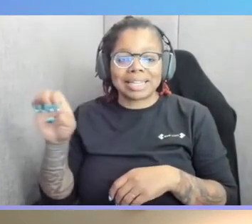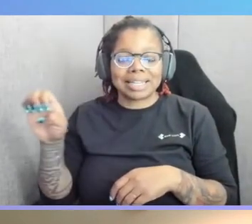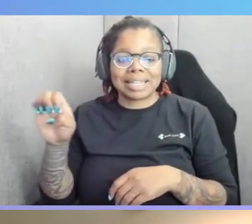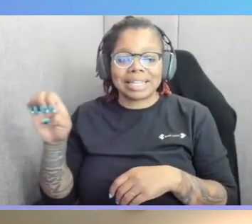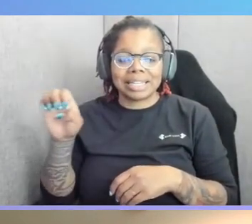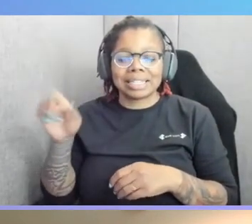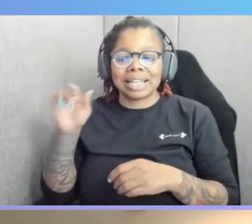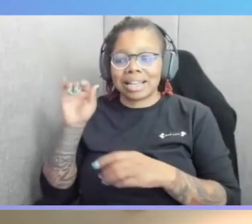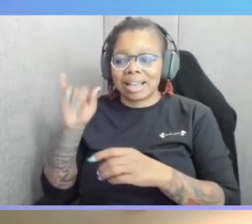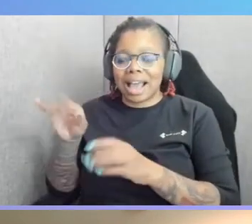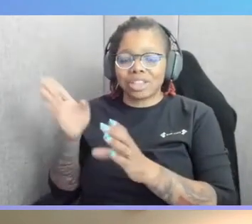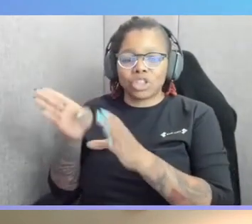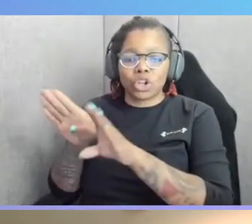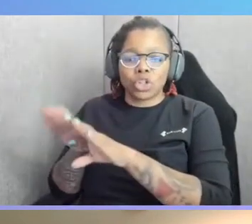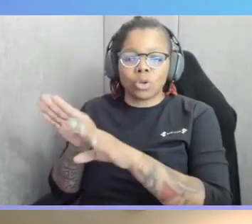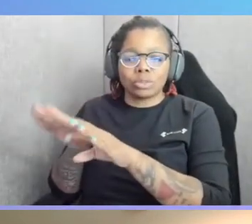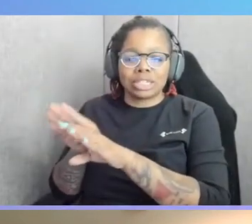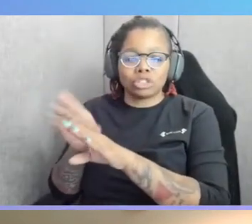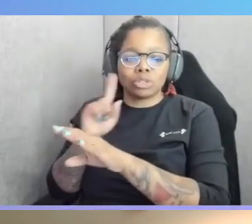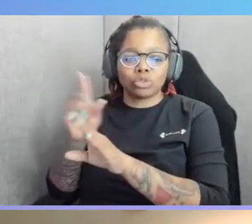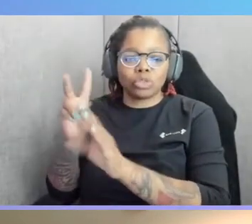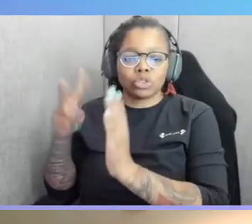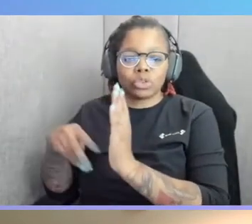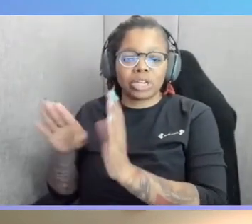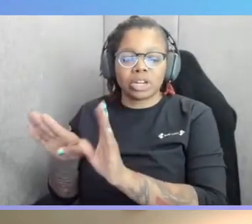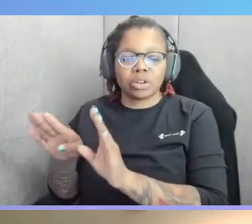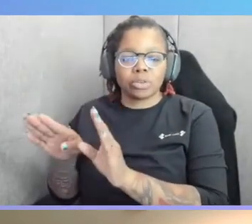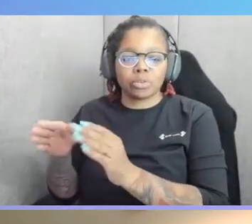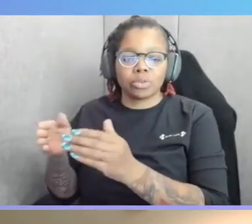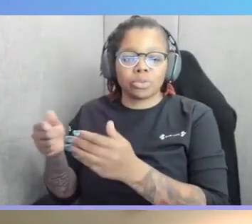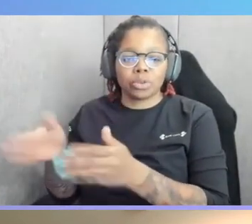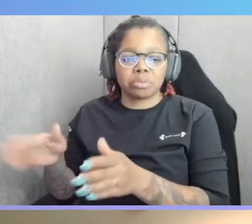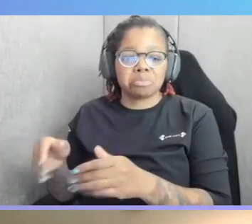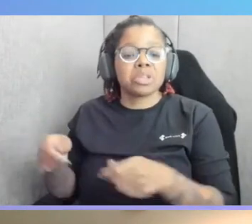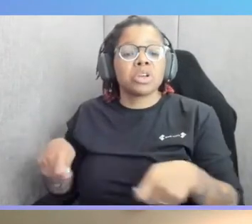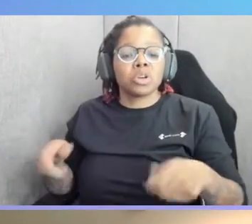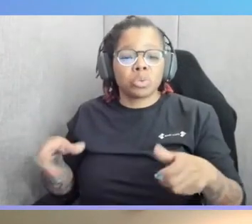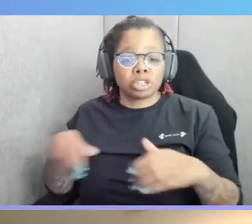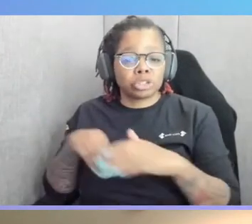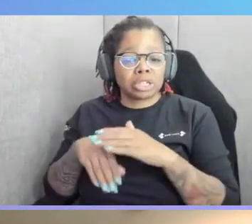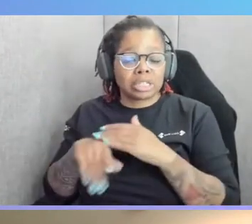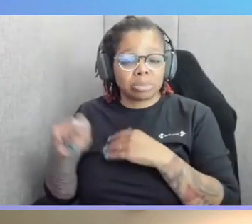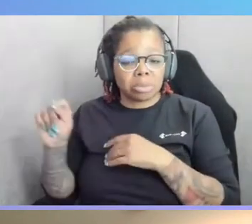reading room. Uh wheelchair accessible restrooms are located